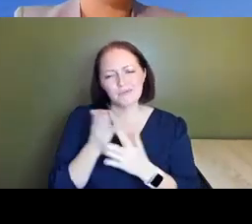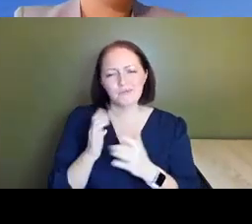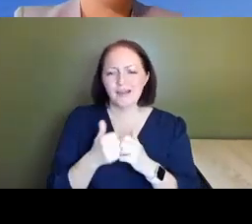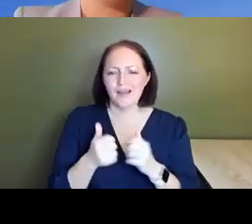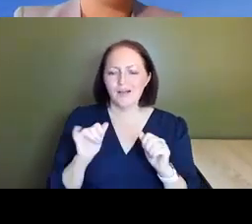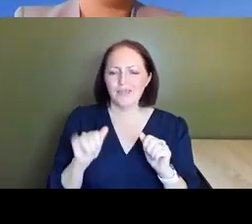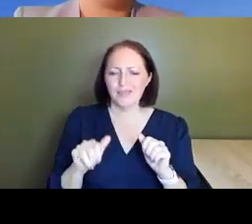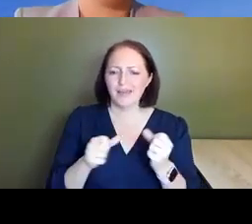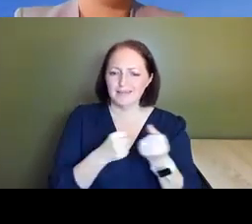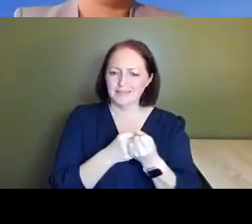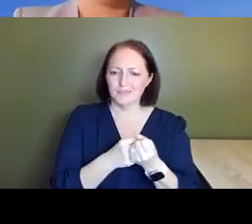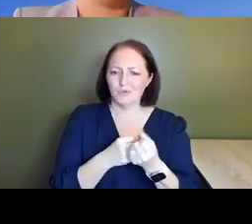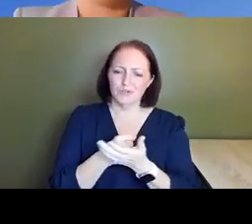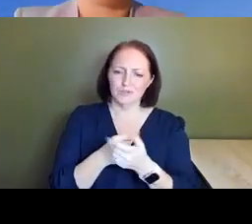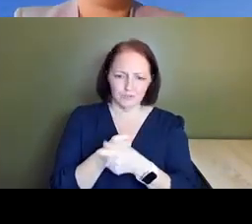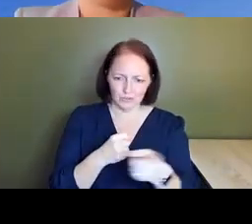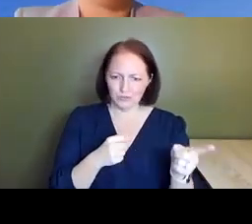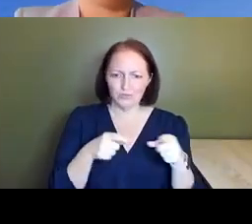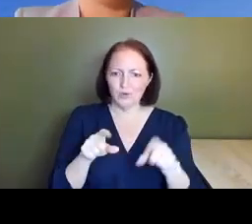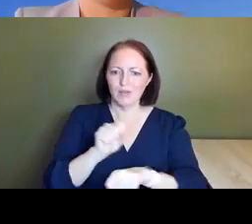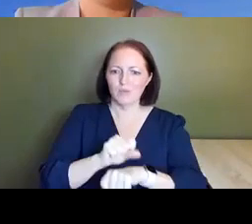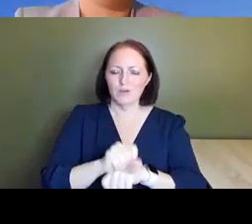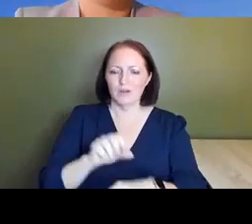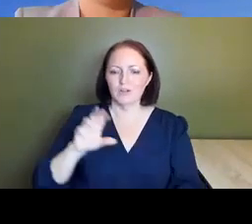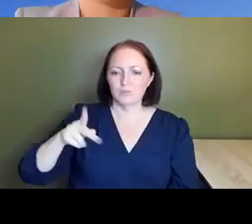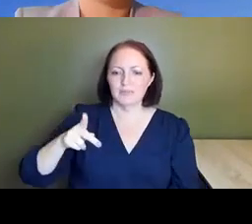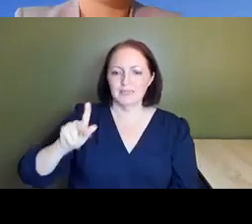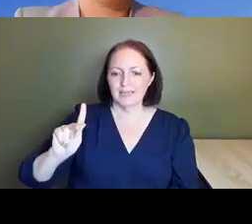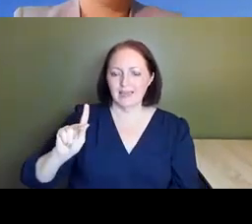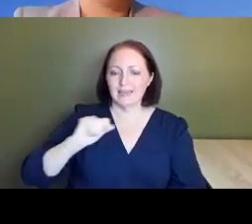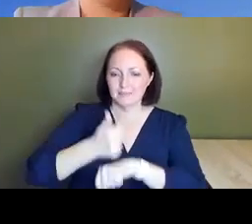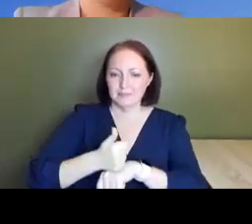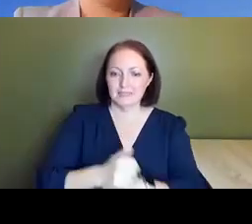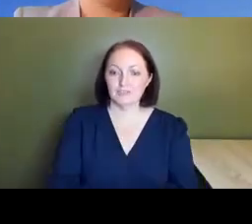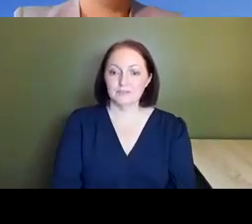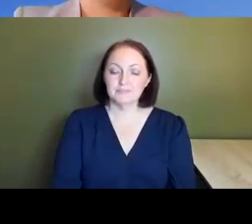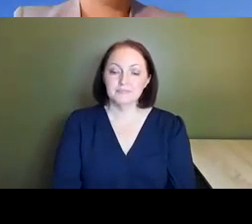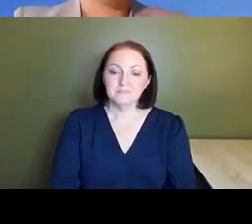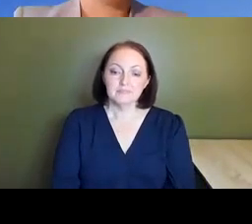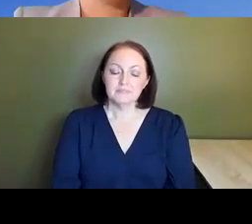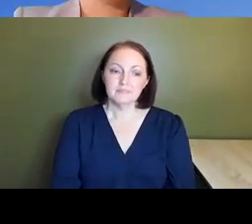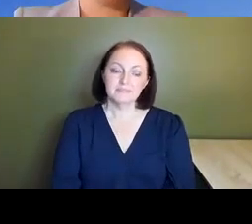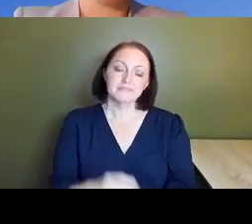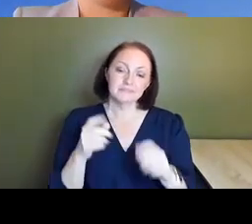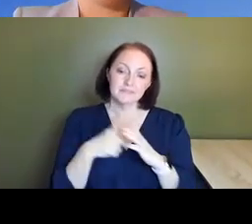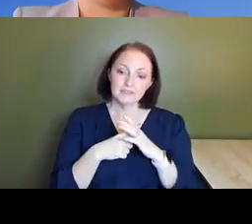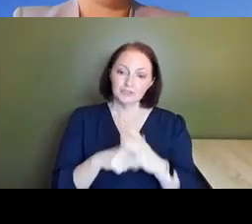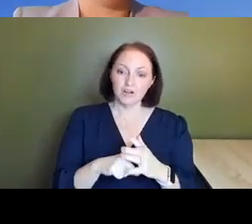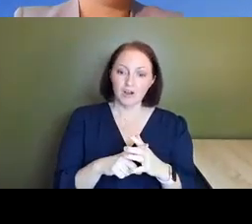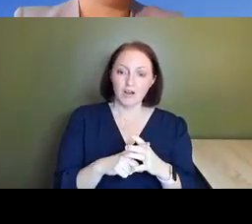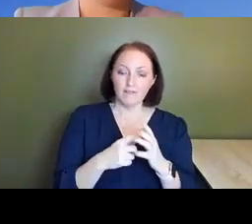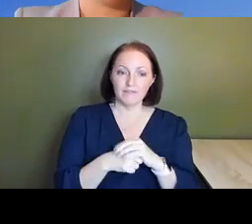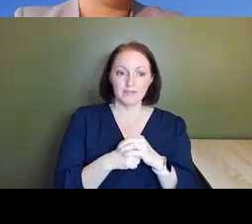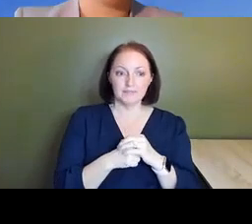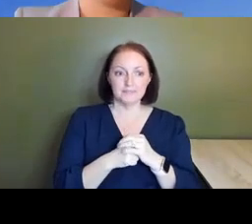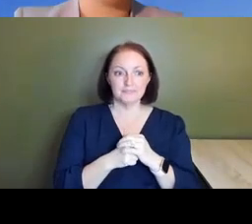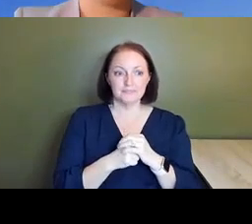support you as you work on UPK implementation. So starting off with this as we go on to our